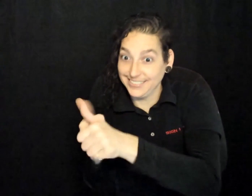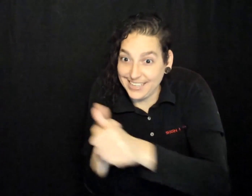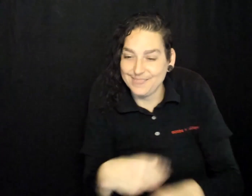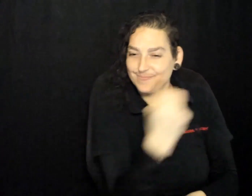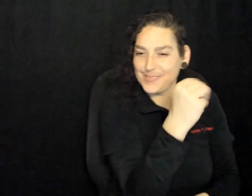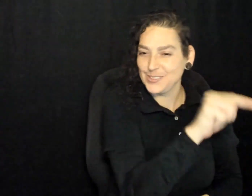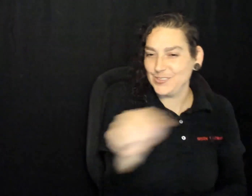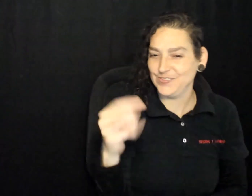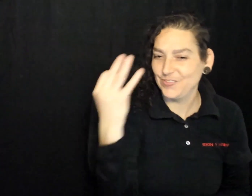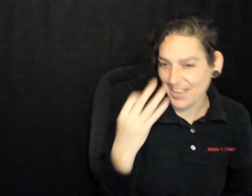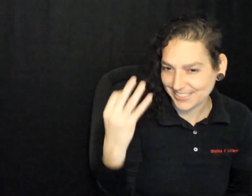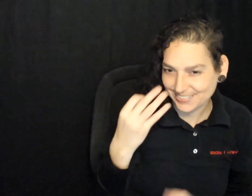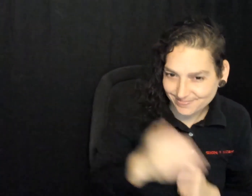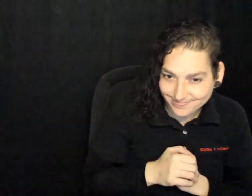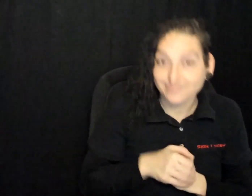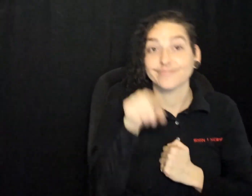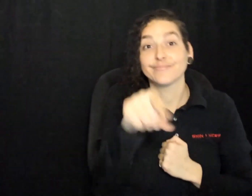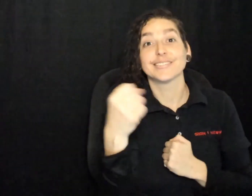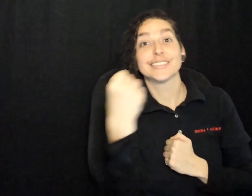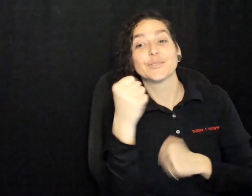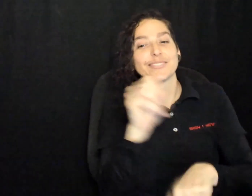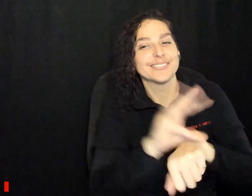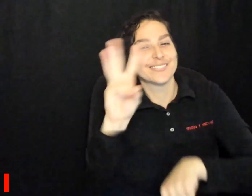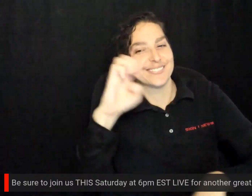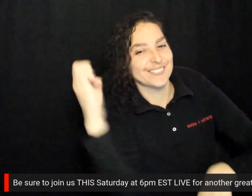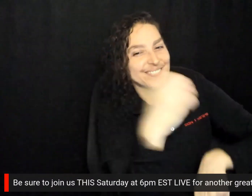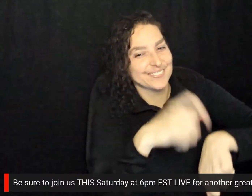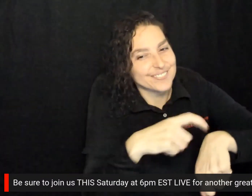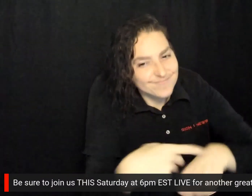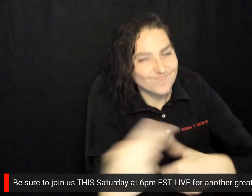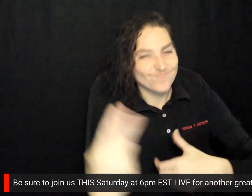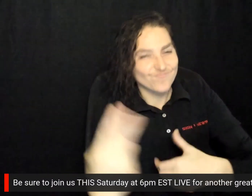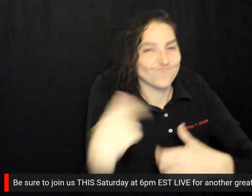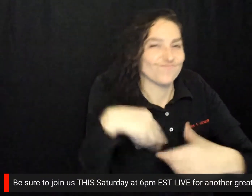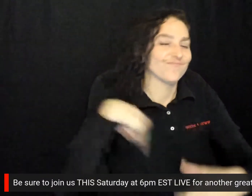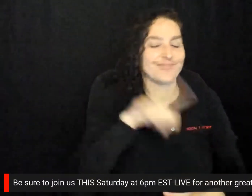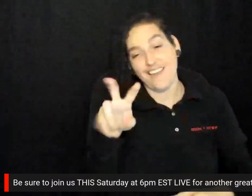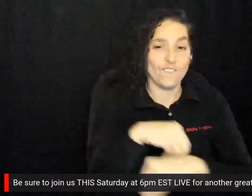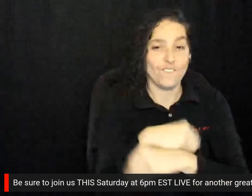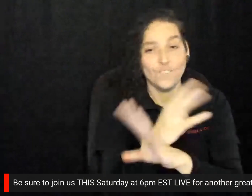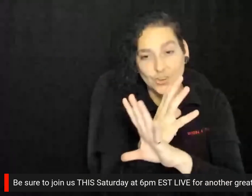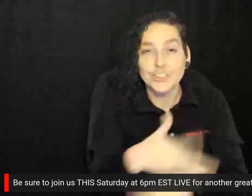Sign1News will be broadcasting live updates Monday through Friday then this Saturday at 6 PM Eastern